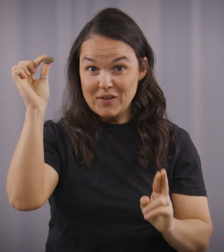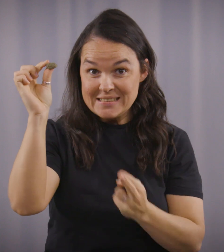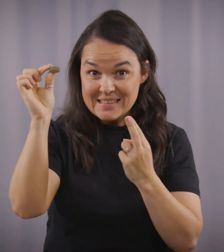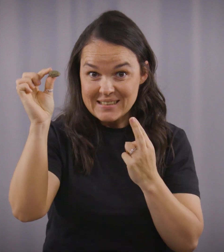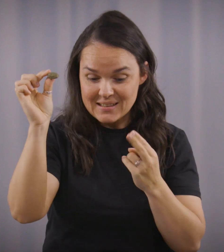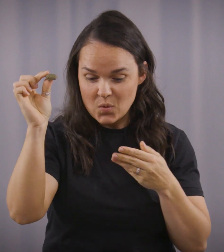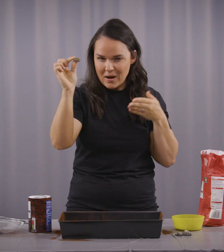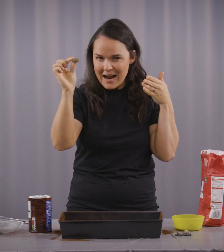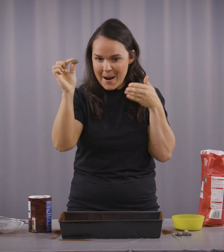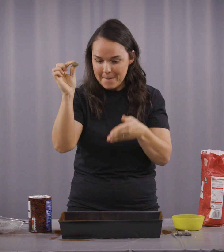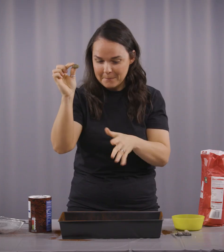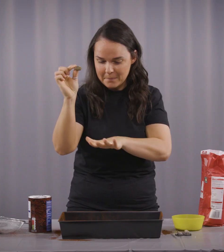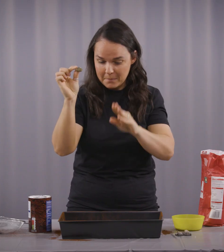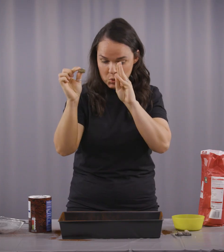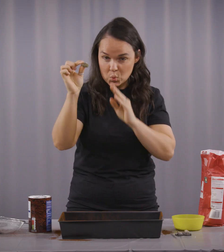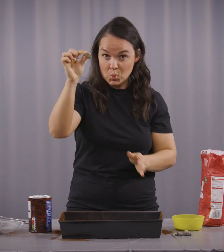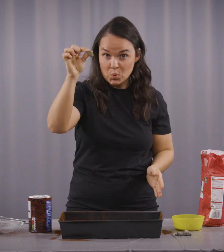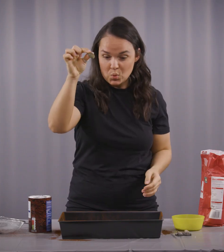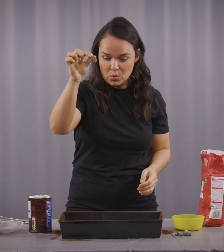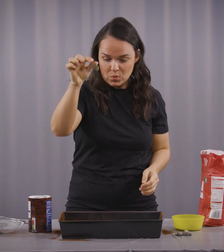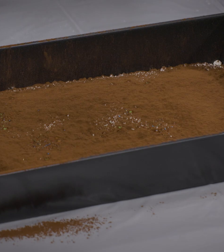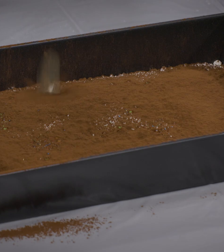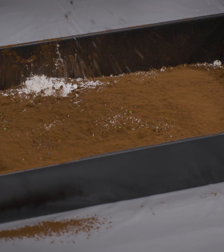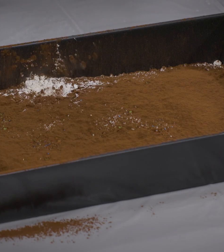Ready, aim for the Moon and let go.